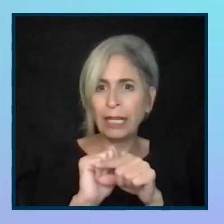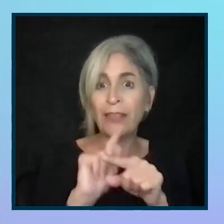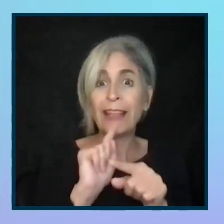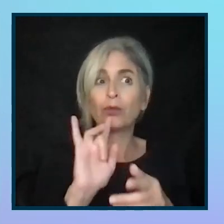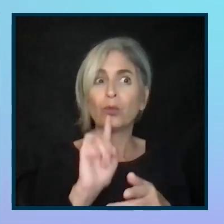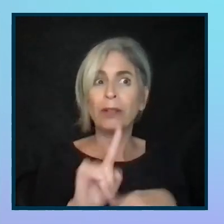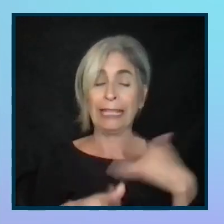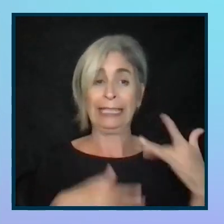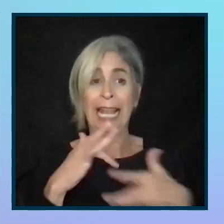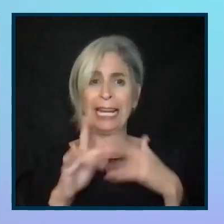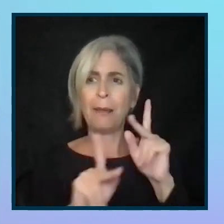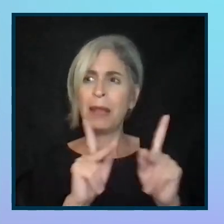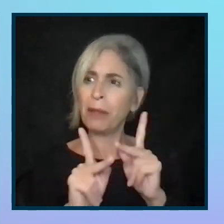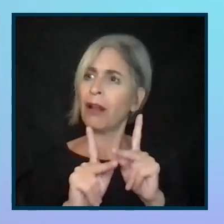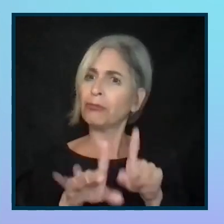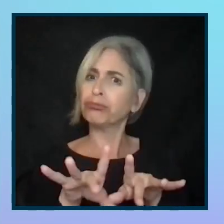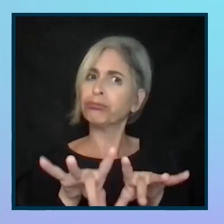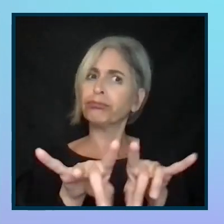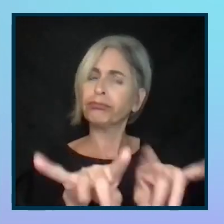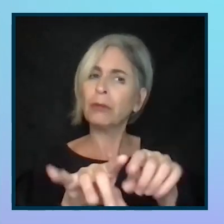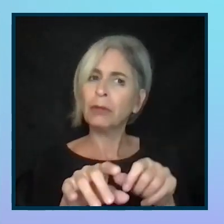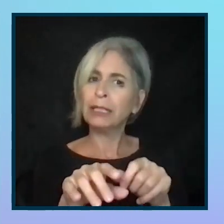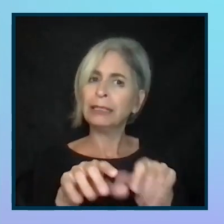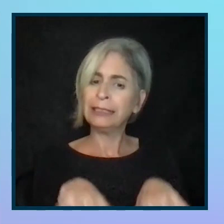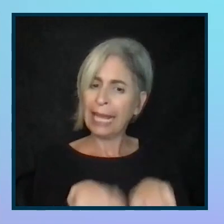that people are taking it on for themselves and learning it.